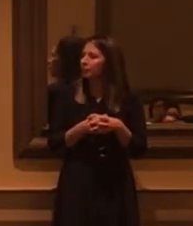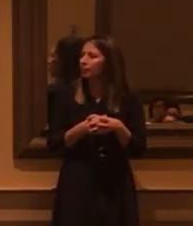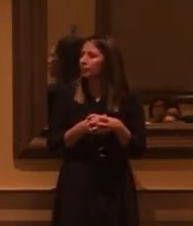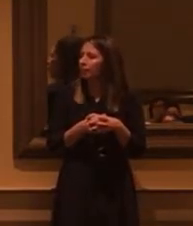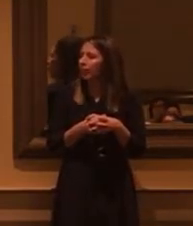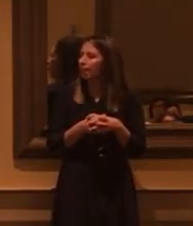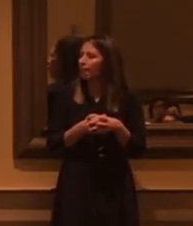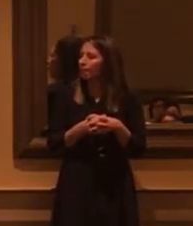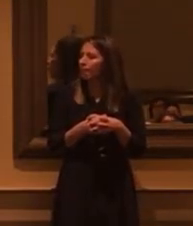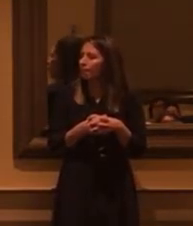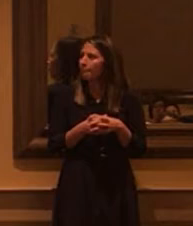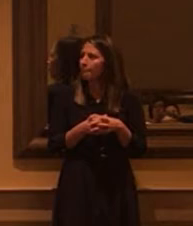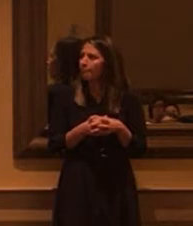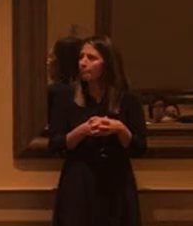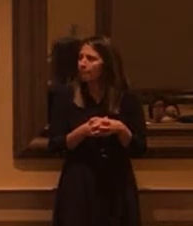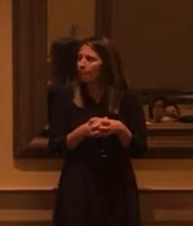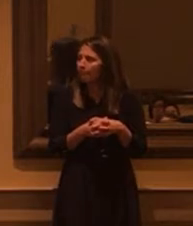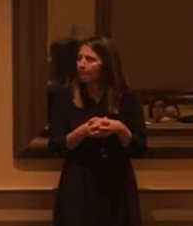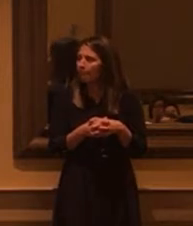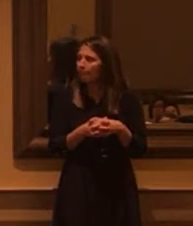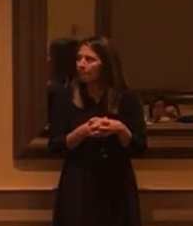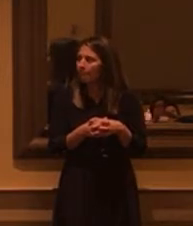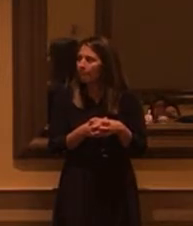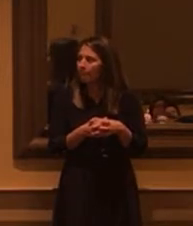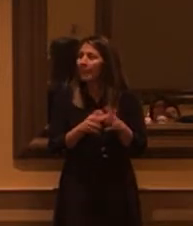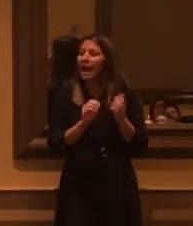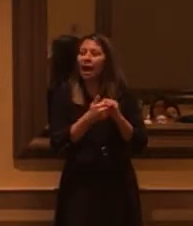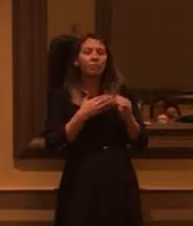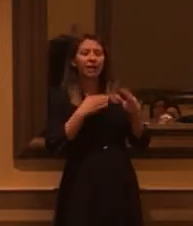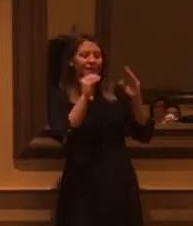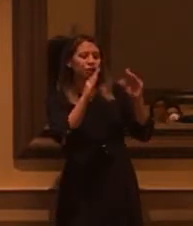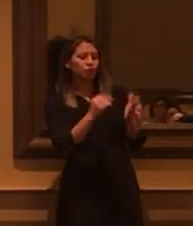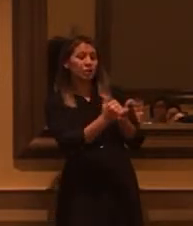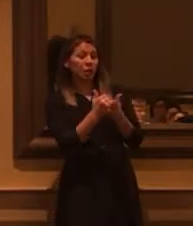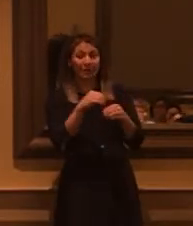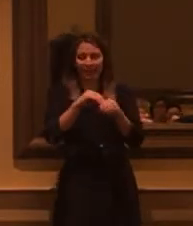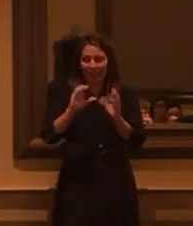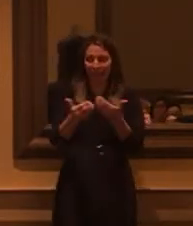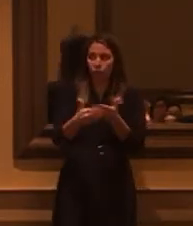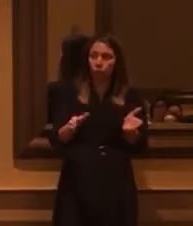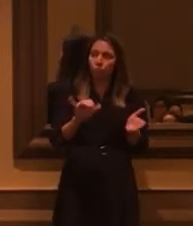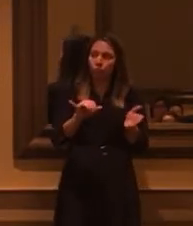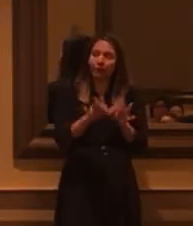How teachers can help me in the classroom. Oh, that's a big one!